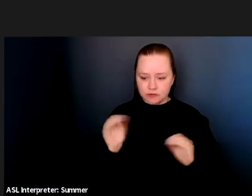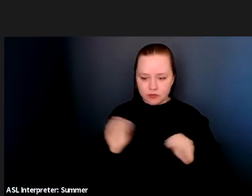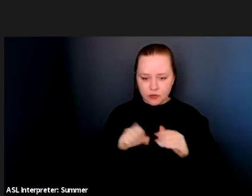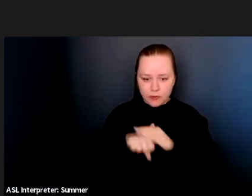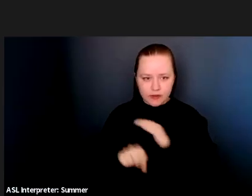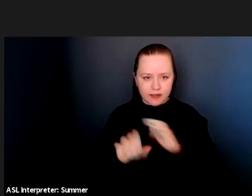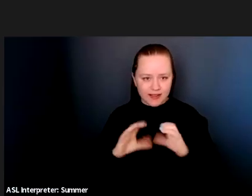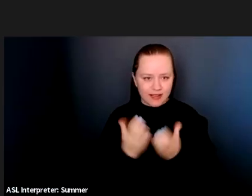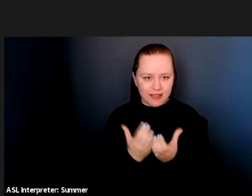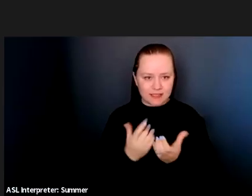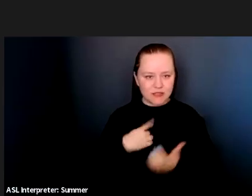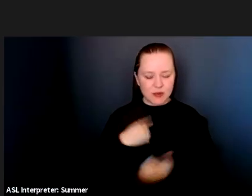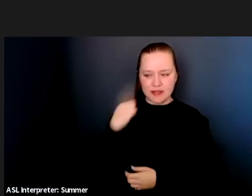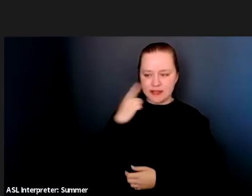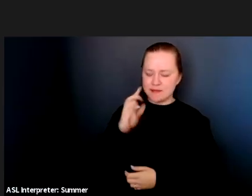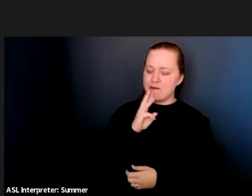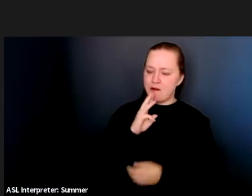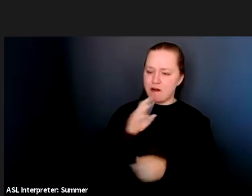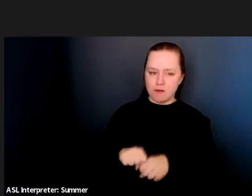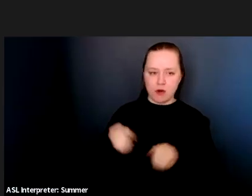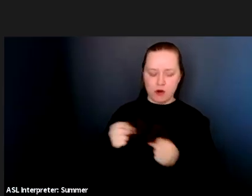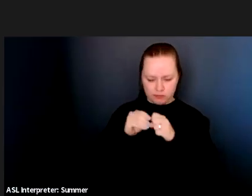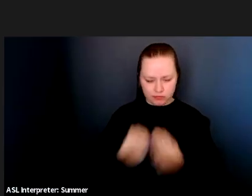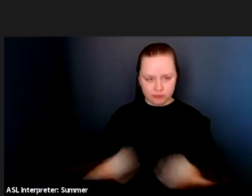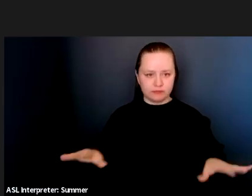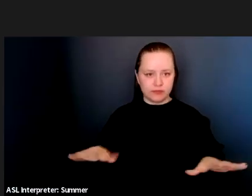and then we Googled it because we had no clue.